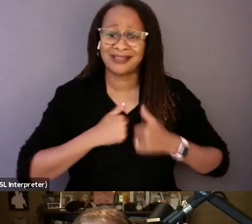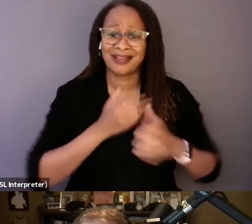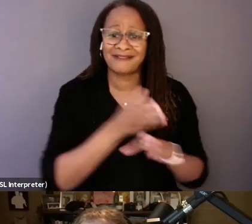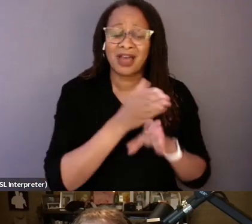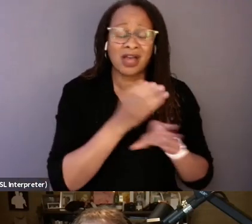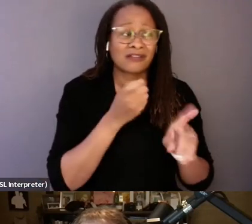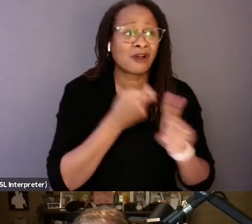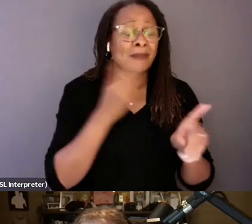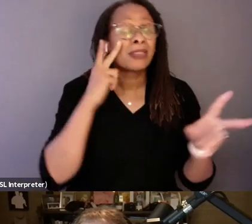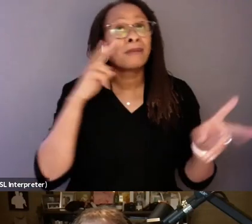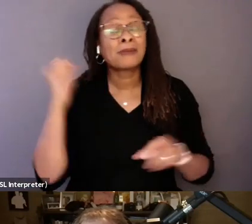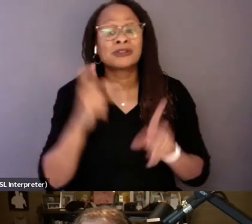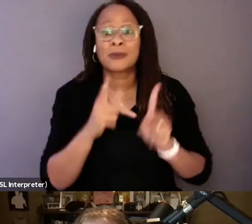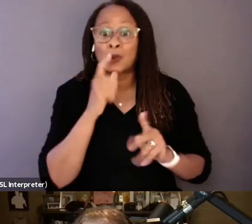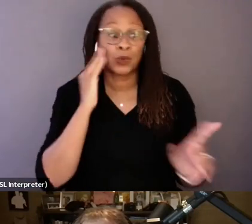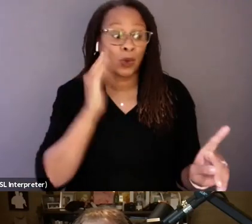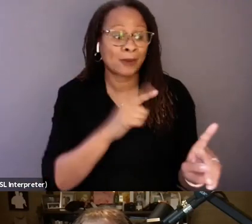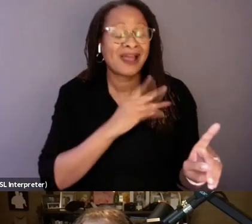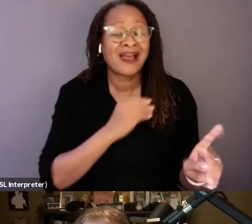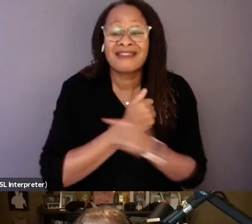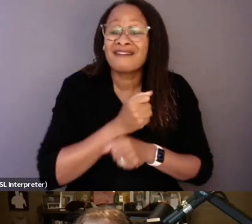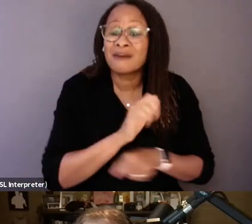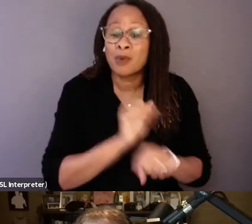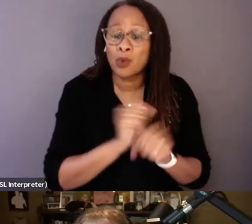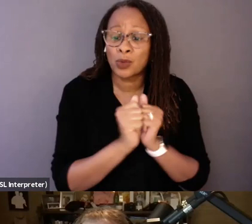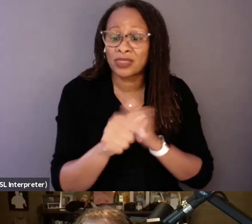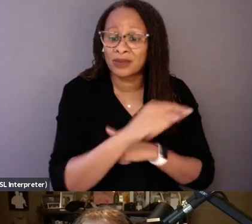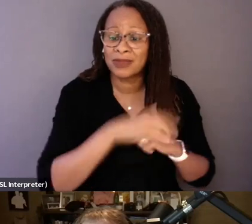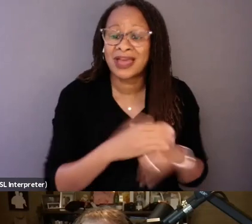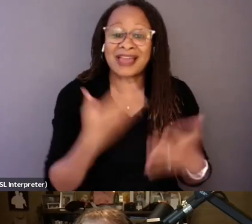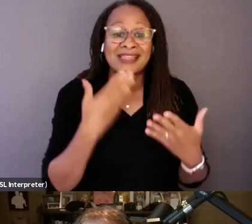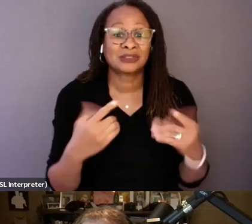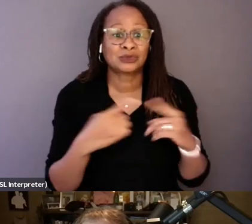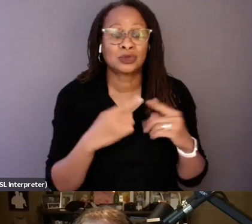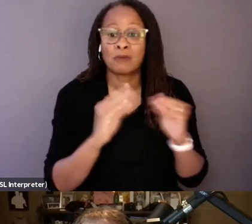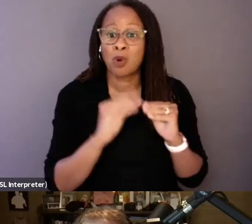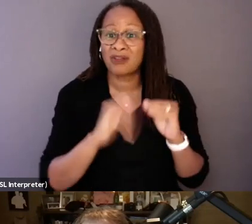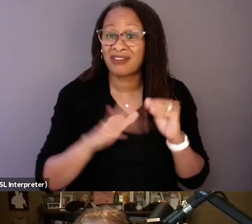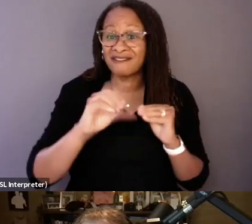of those who knew him and loved him and worked with him. Thanks to more than 50 hours of audio tapes.